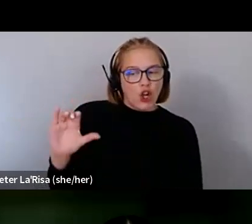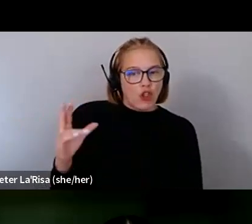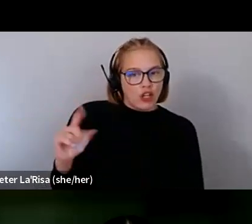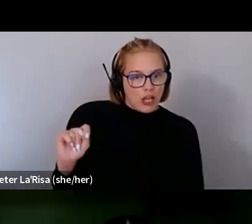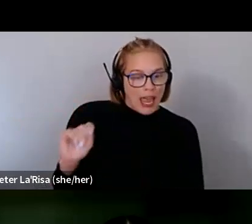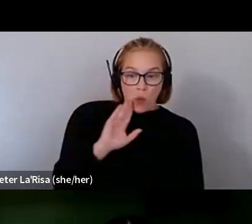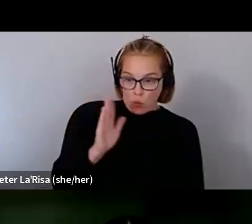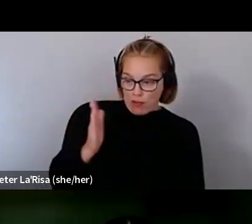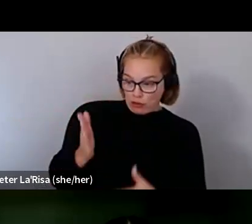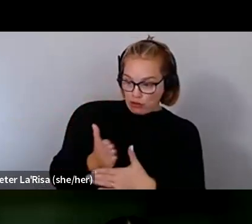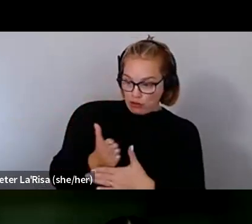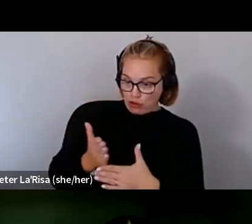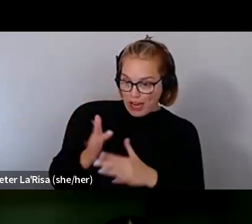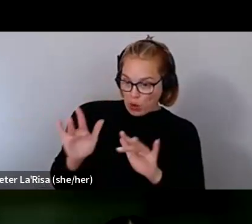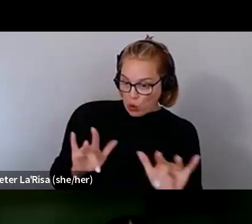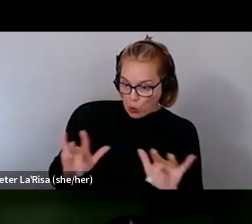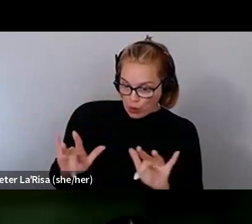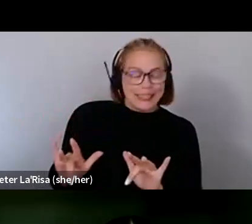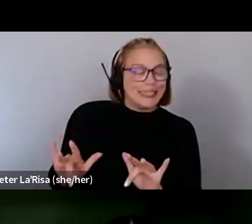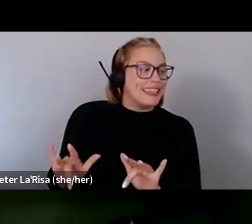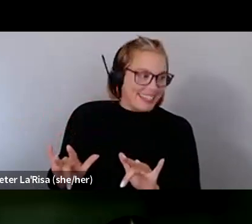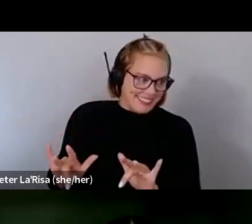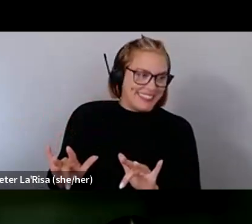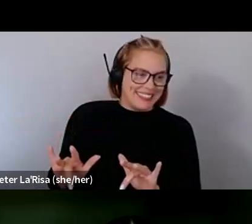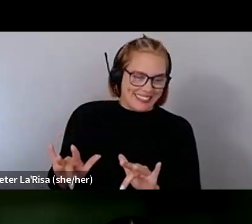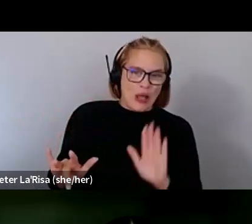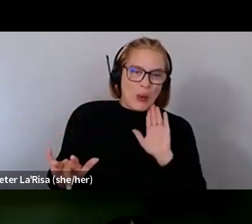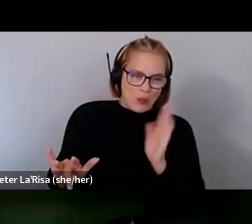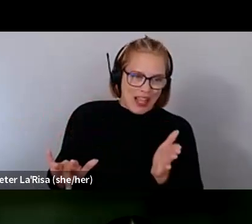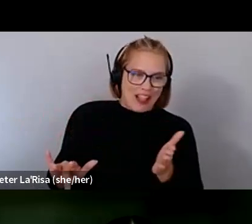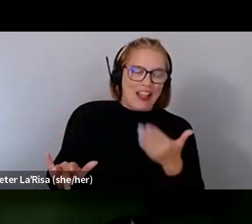I want to make sure this gets set out loud. Rachel said